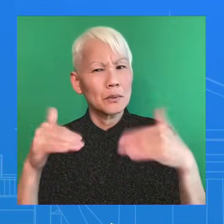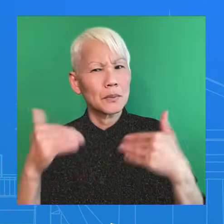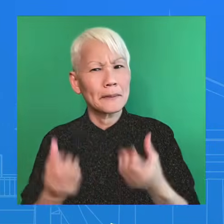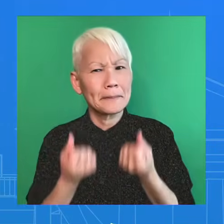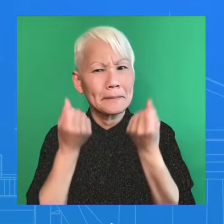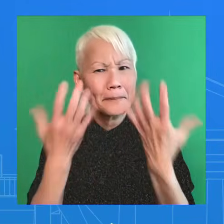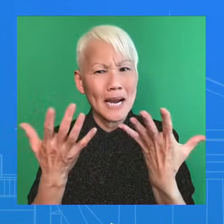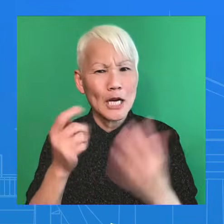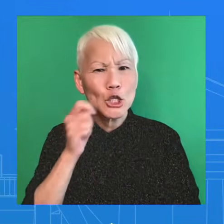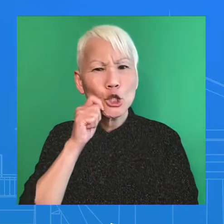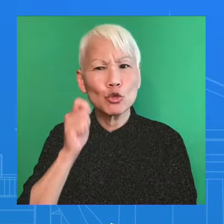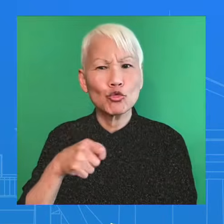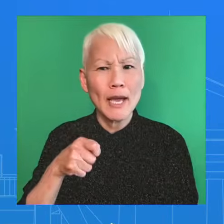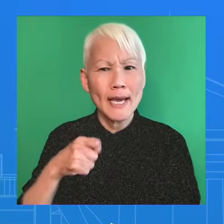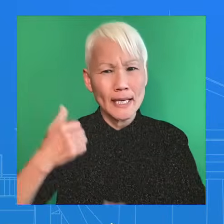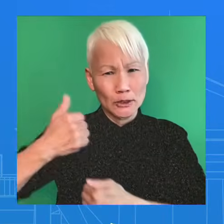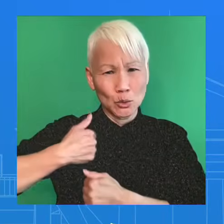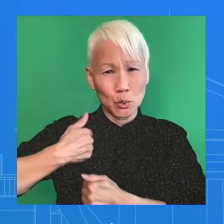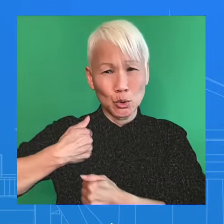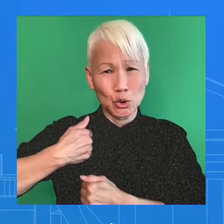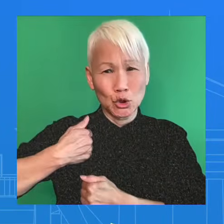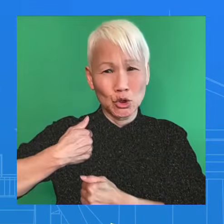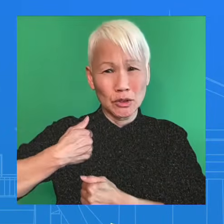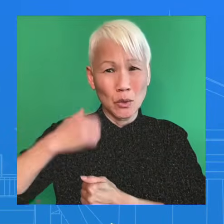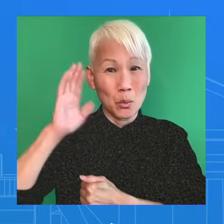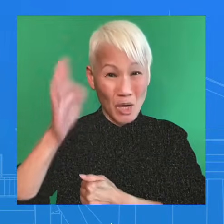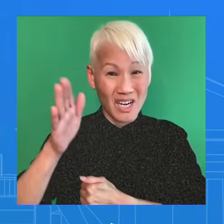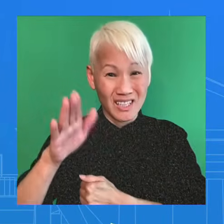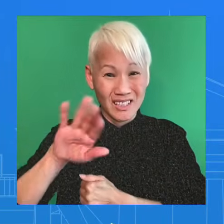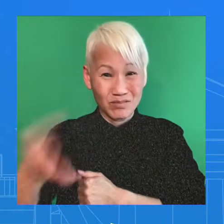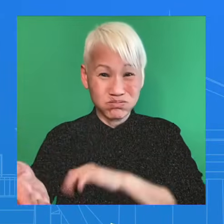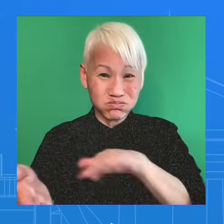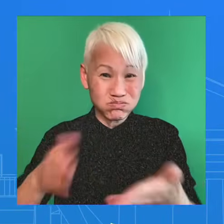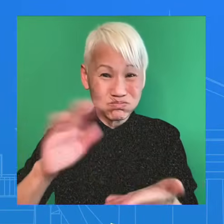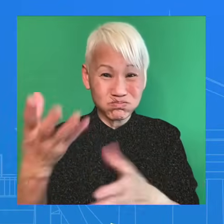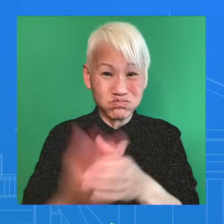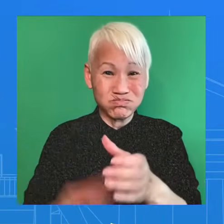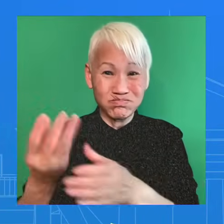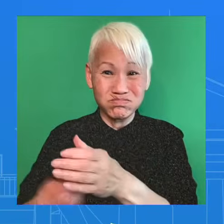with that assessment that he gave? Mr. Kirby: I certainly wouldn't think that it would be appropriate for us